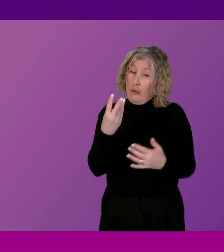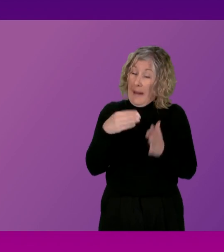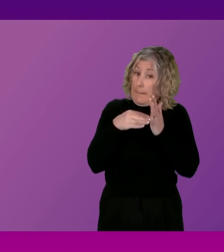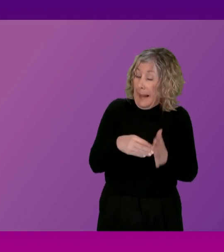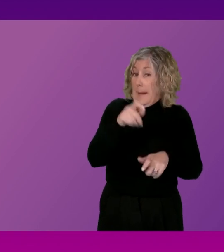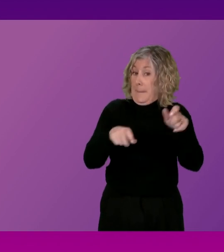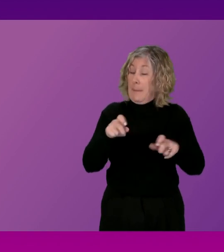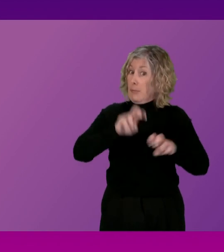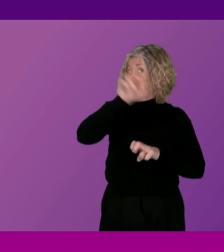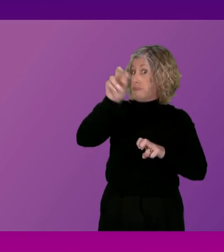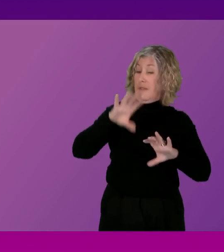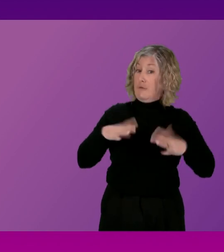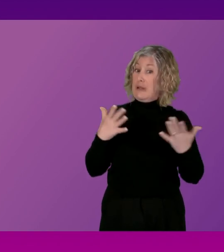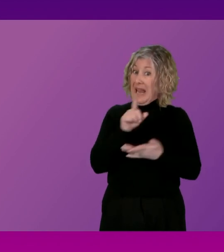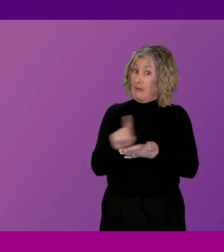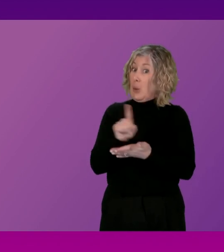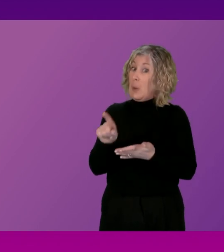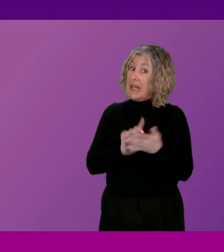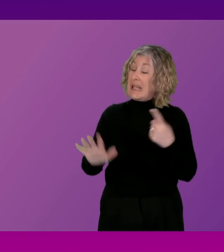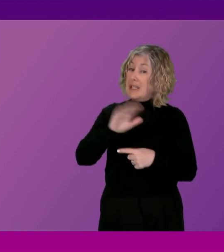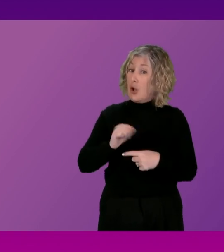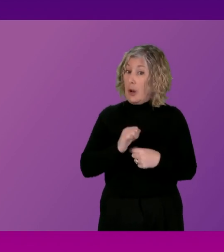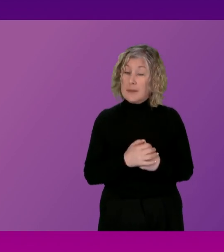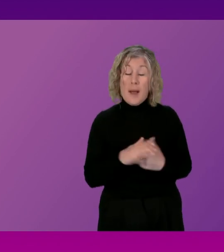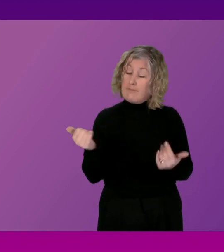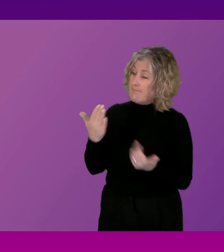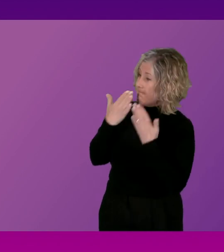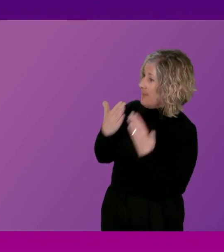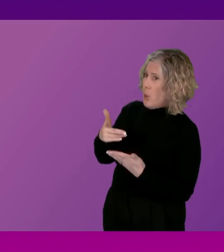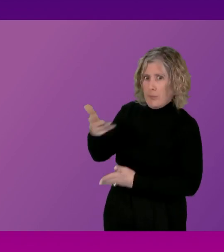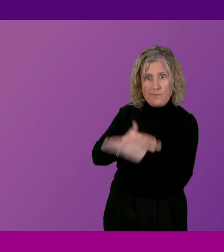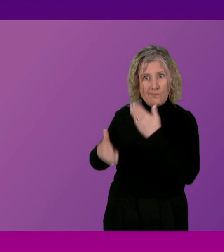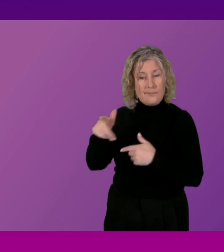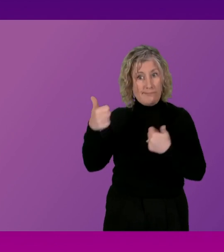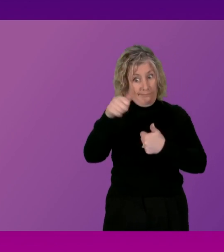I thank the First Minister for outlining those successes.